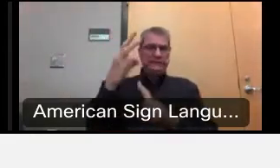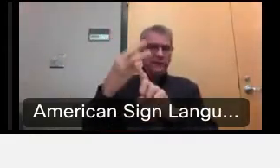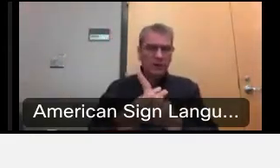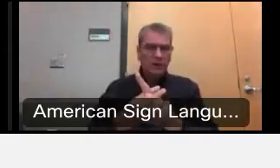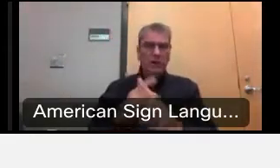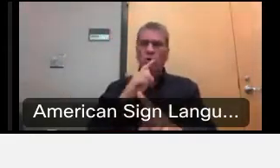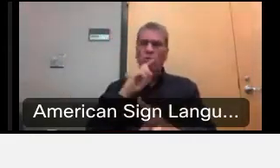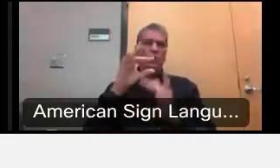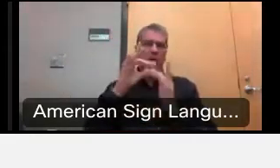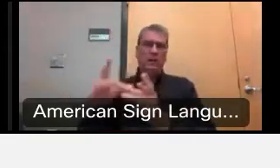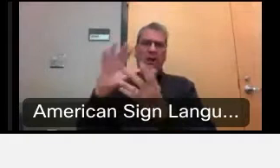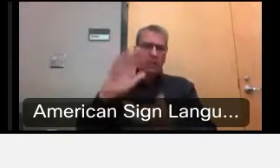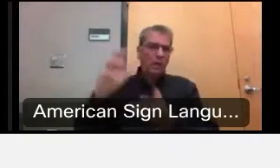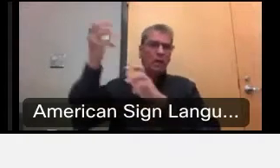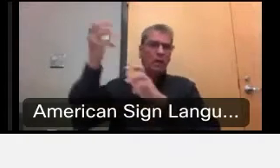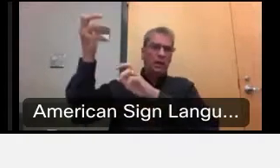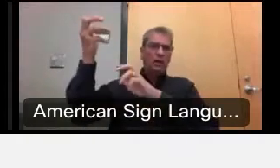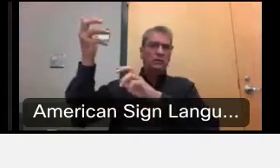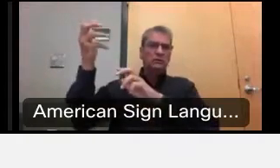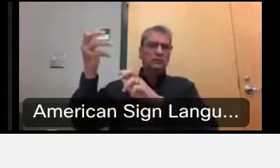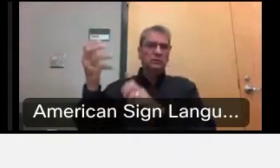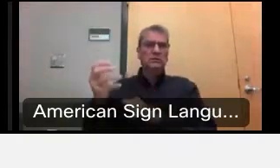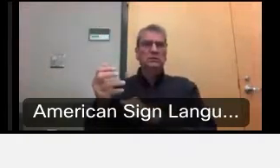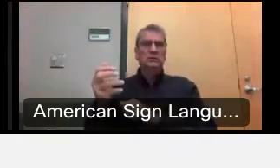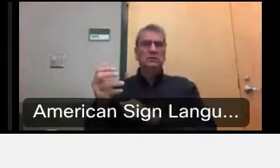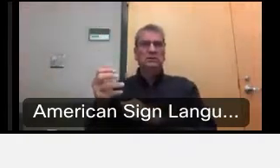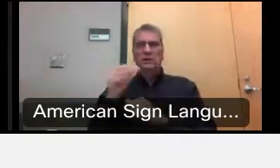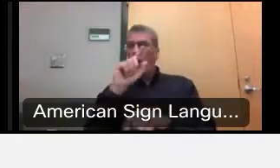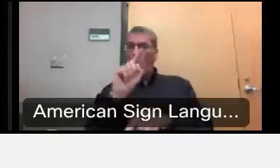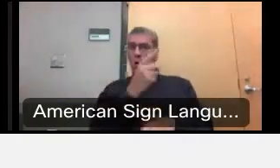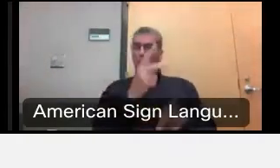provide that in patient care. Not just for people with covid, 19, but for